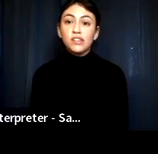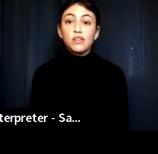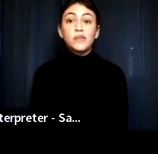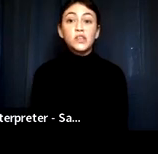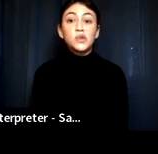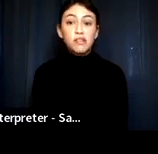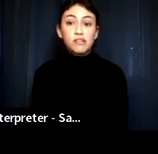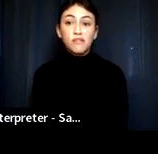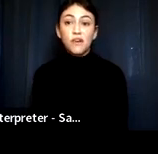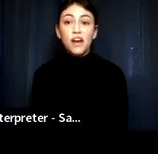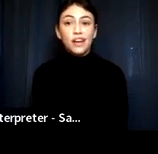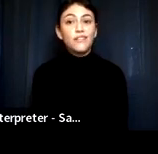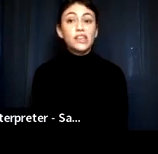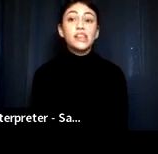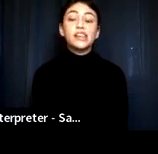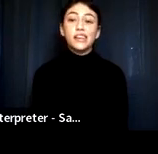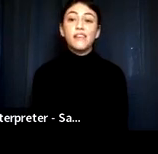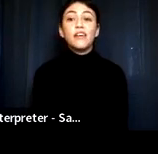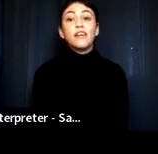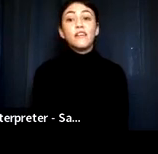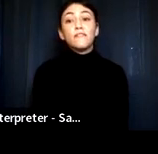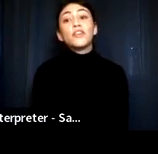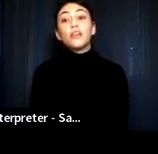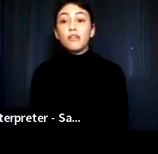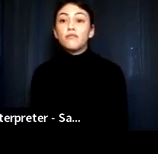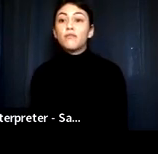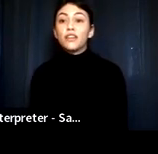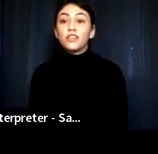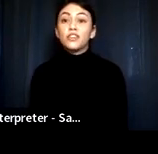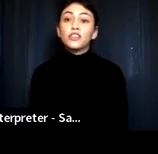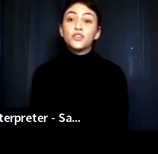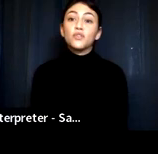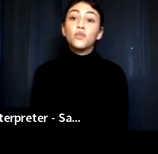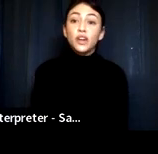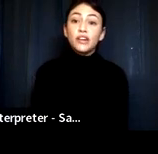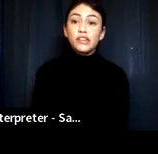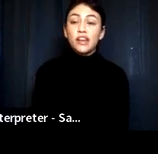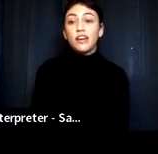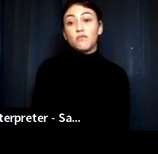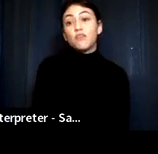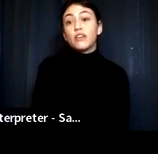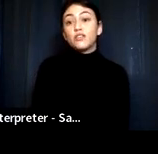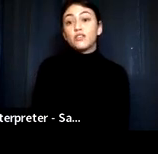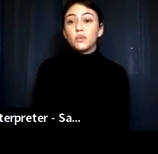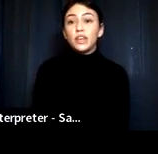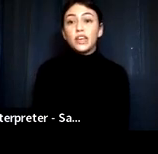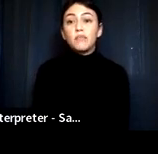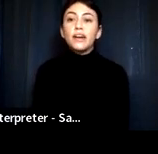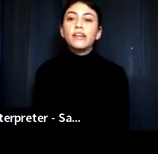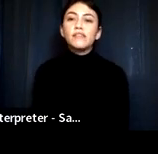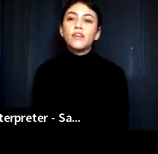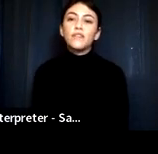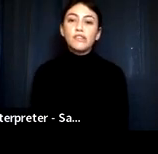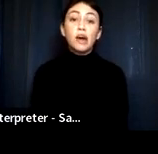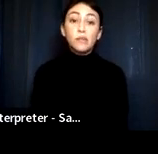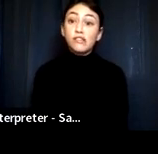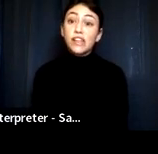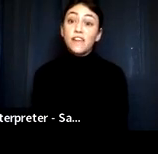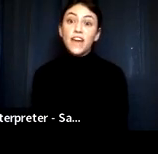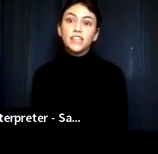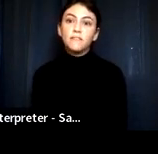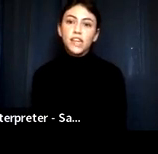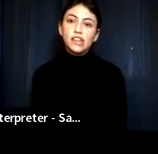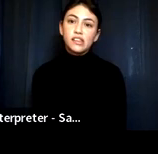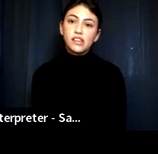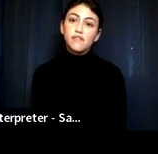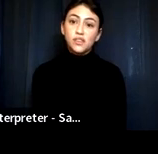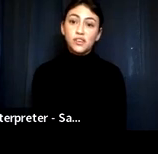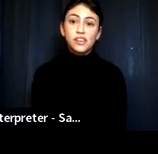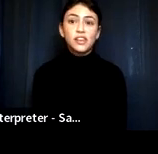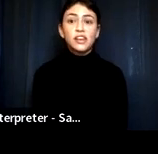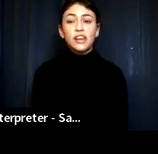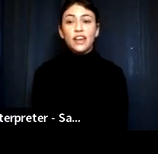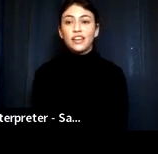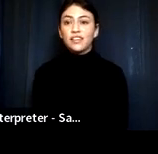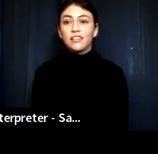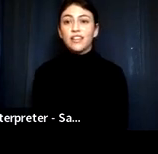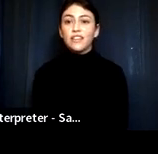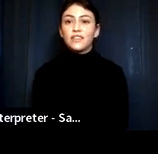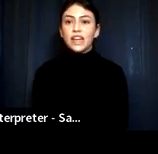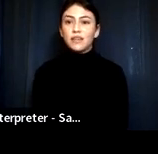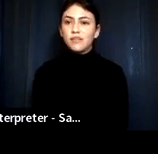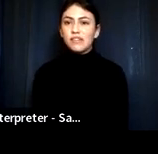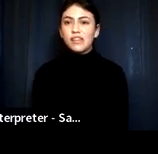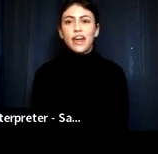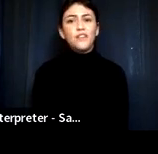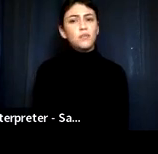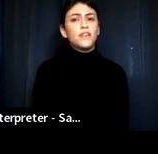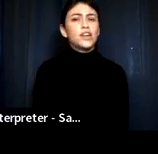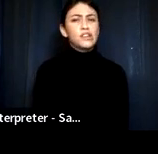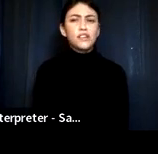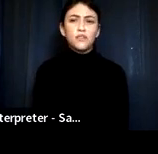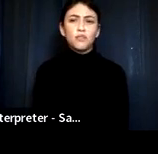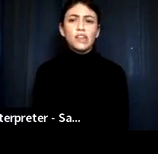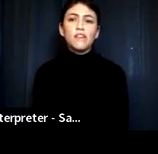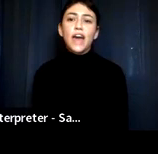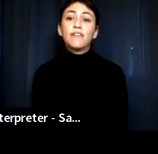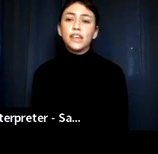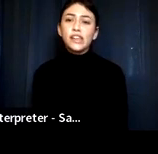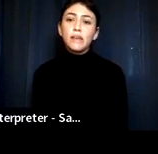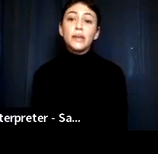So it's been 2 years so far, and I've extended it further rather than the traditional 4 years that I usually would need, because of all of these obstacles that I've had to face as a deaf student and a lot of times I have to be very assertive with myself